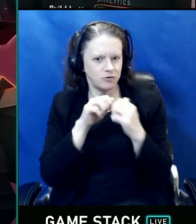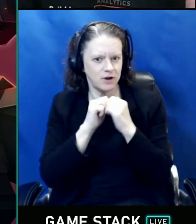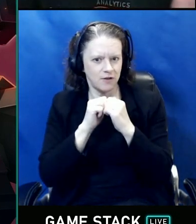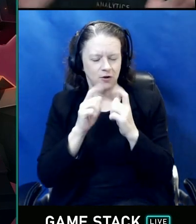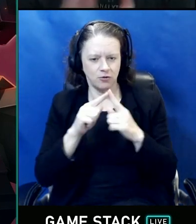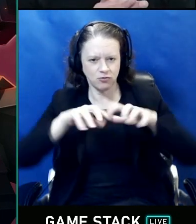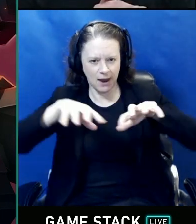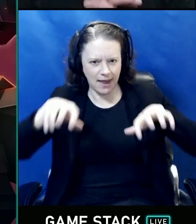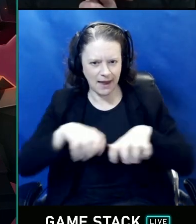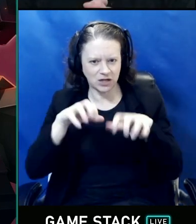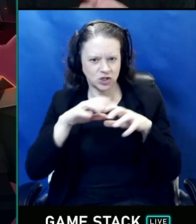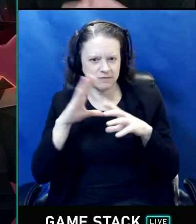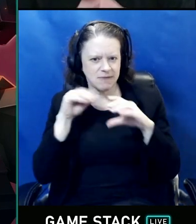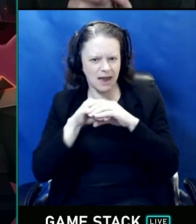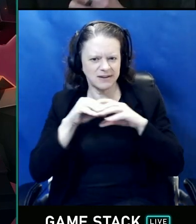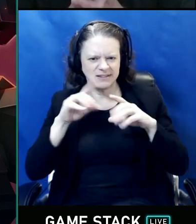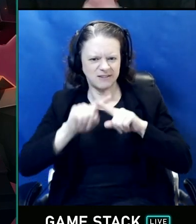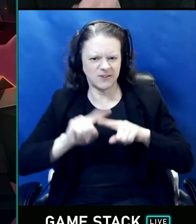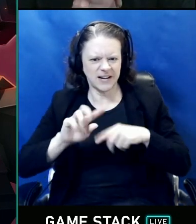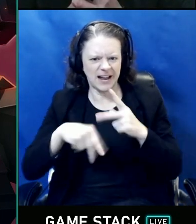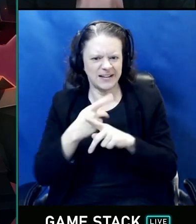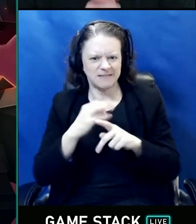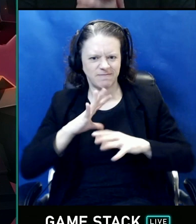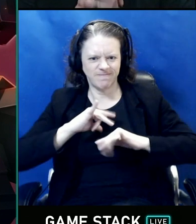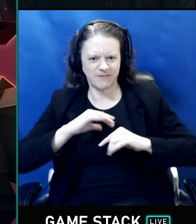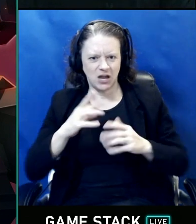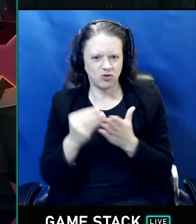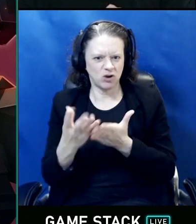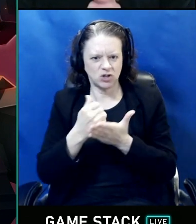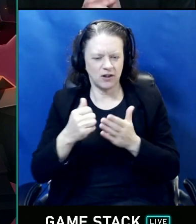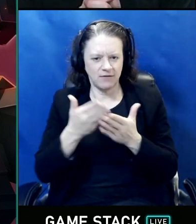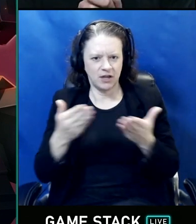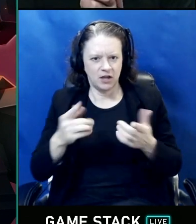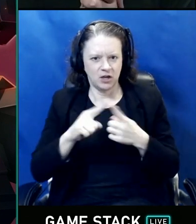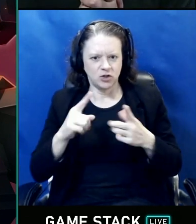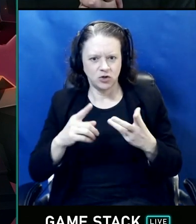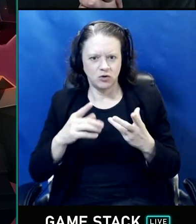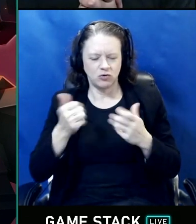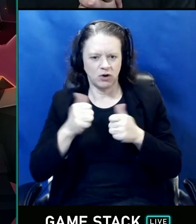all in an epic quest to take down the evil Arch Illager and save the villagers.